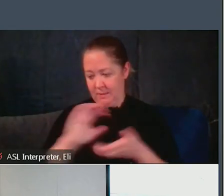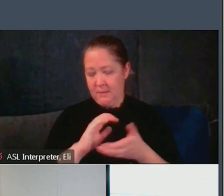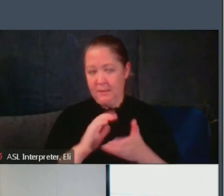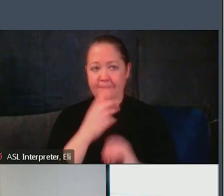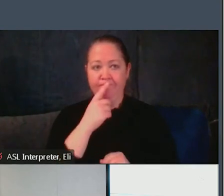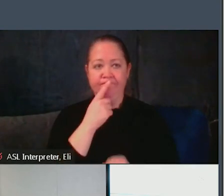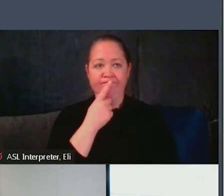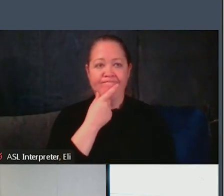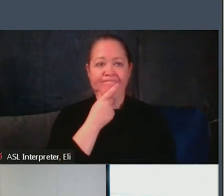Okay.